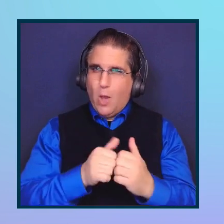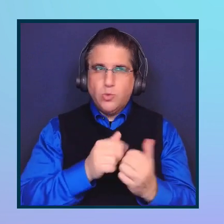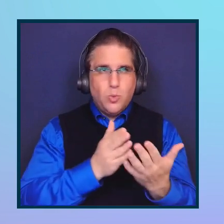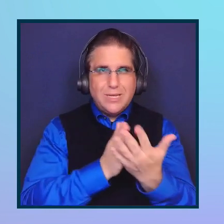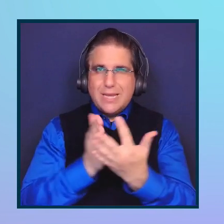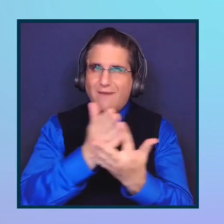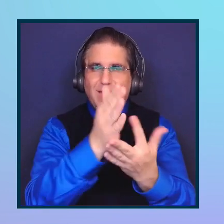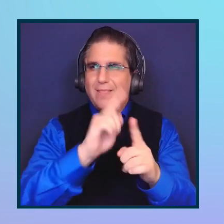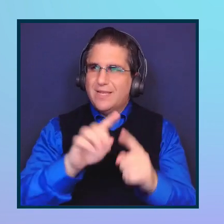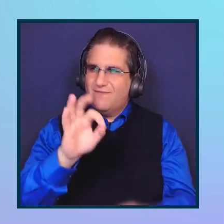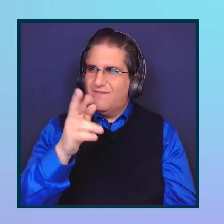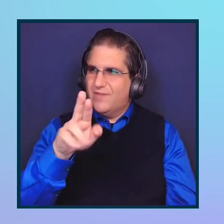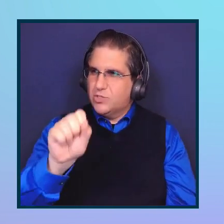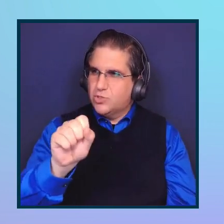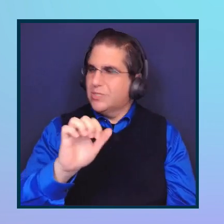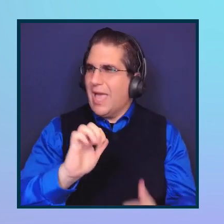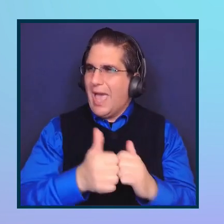what's the best way to convey these instructions?